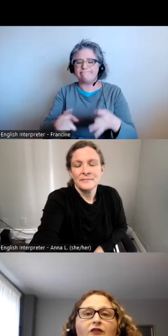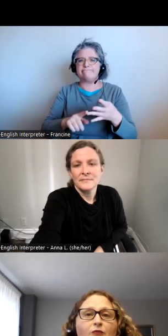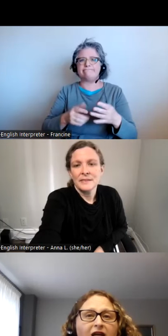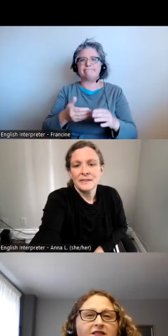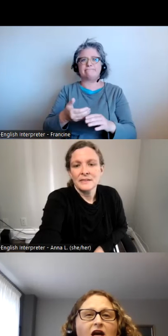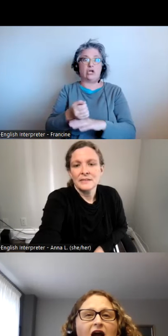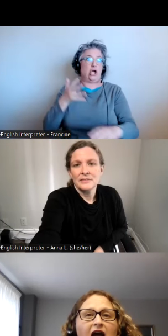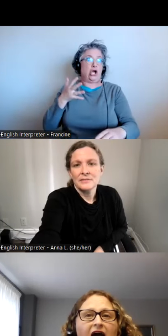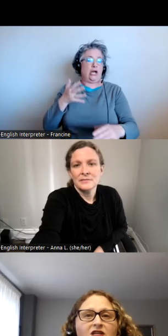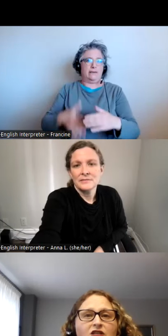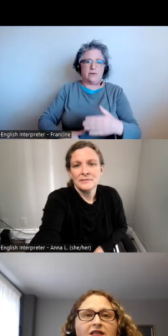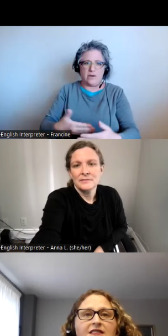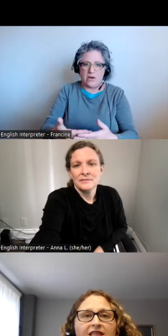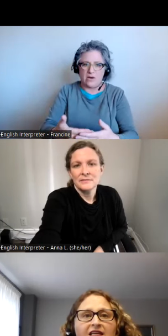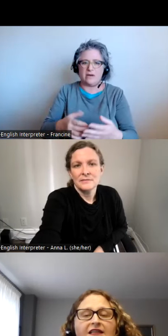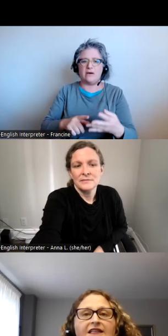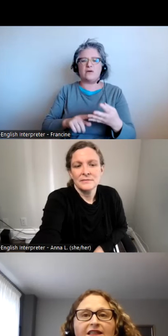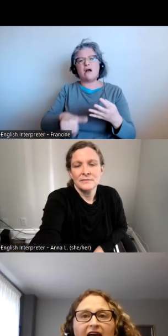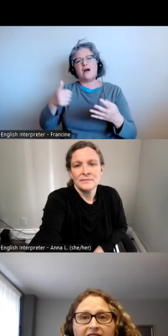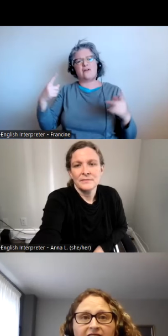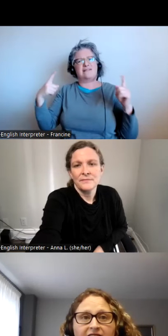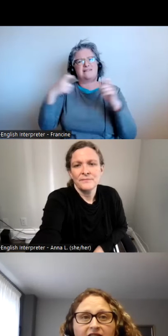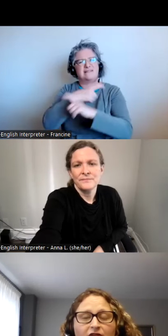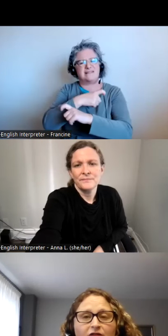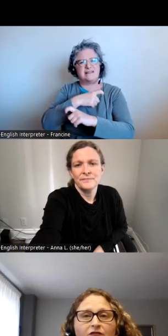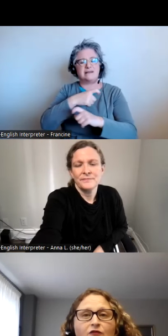preterm birth, and other pregnancy related